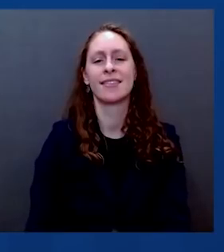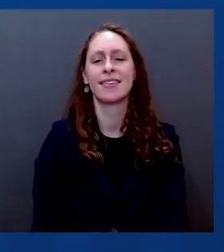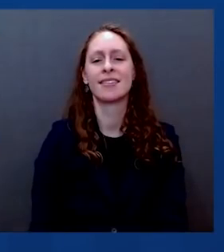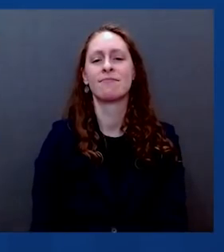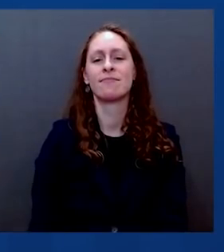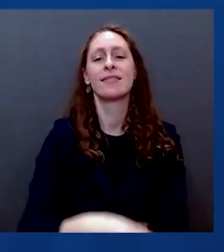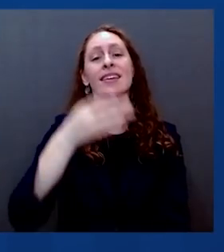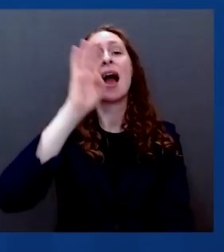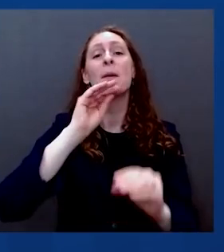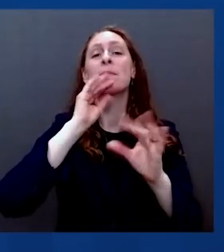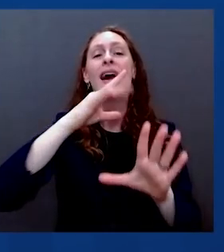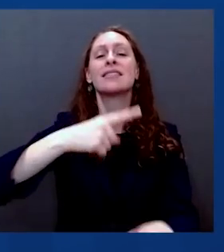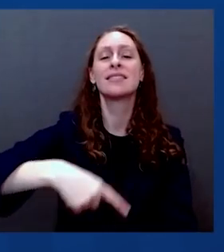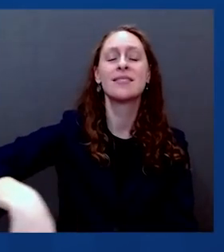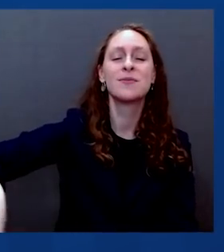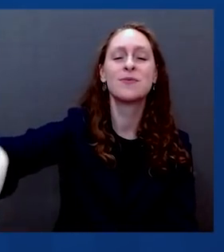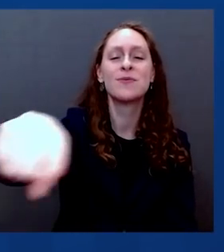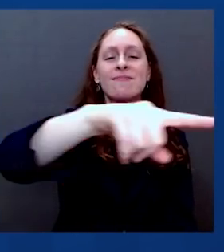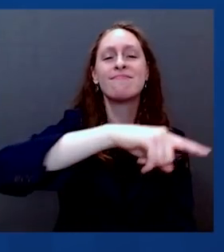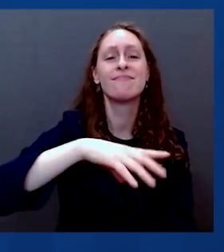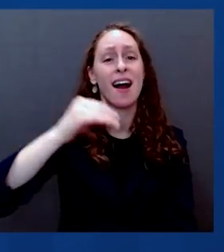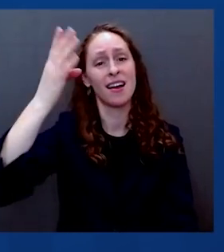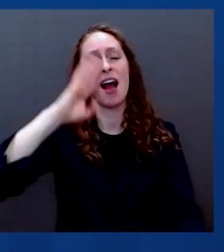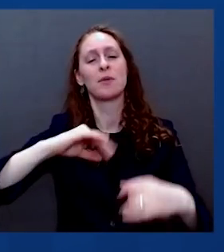Let's go get this done. Thank you.